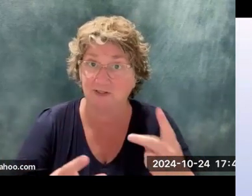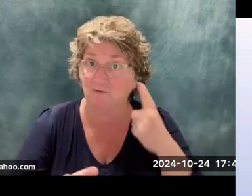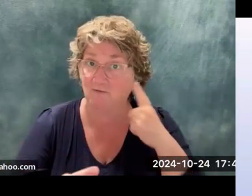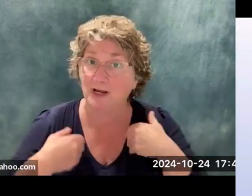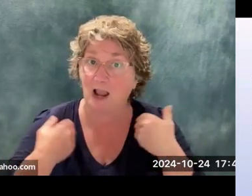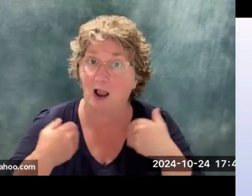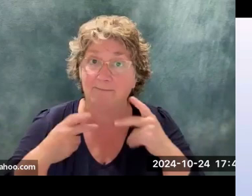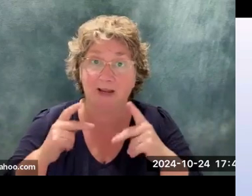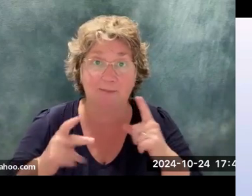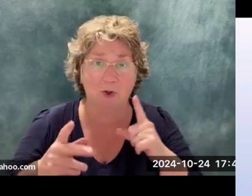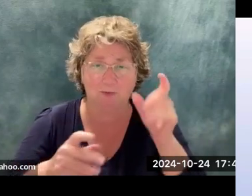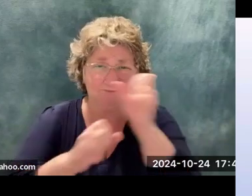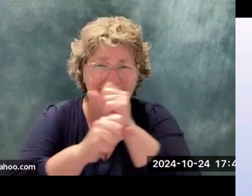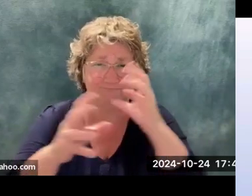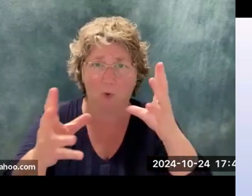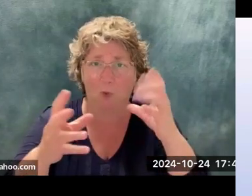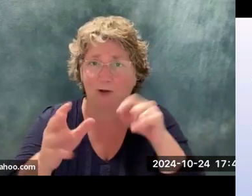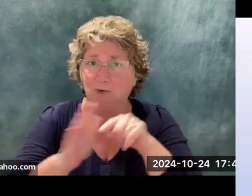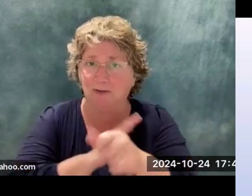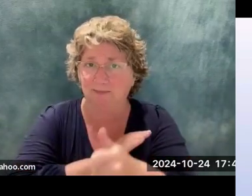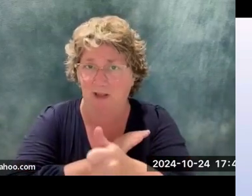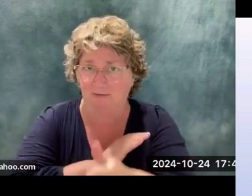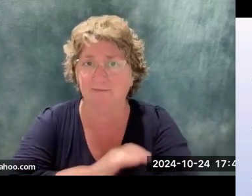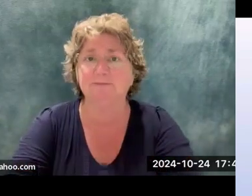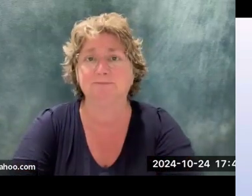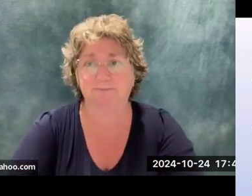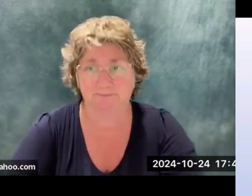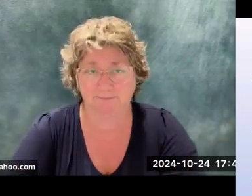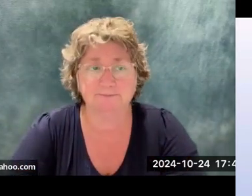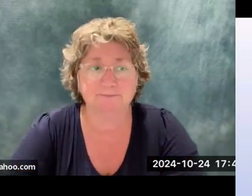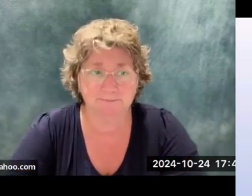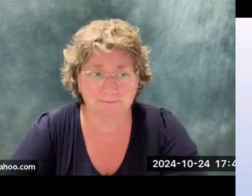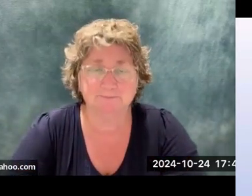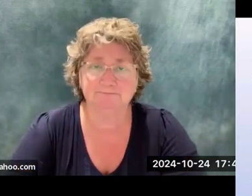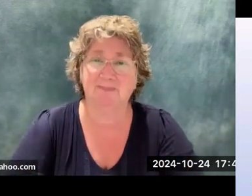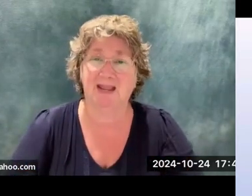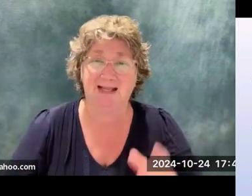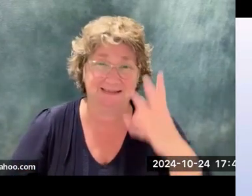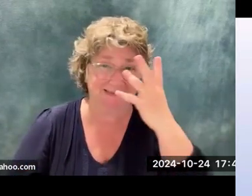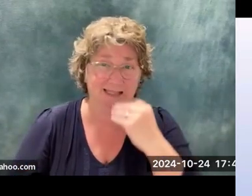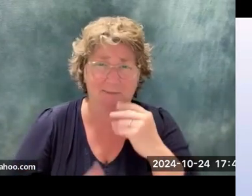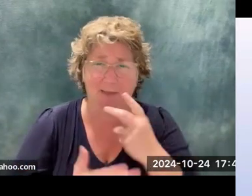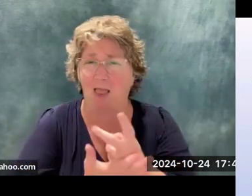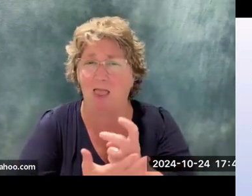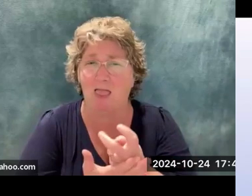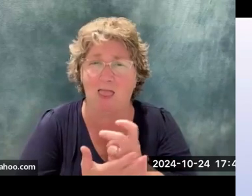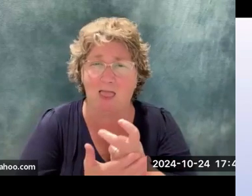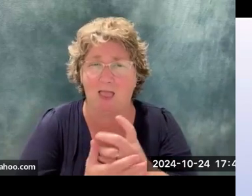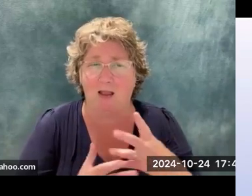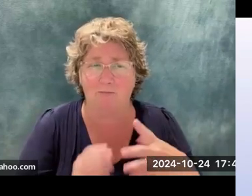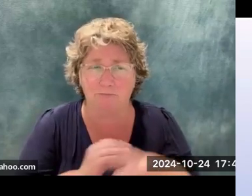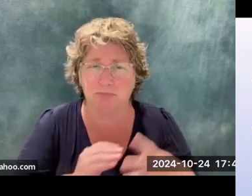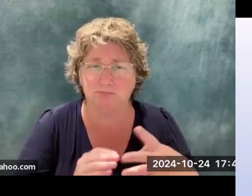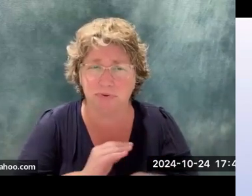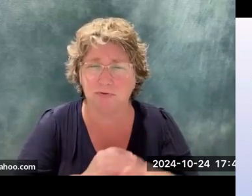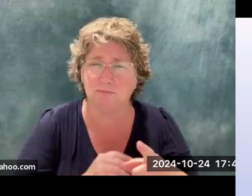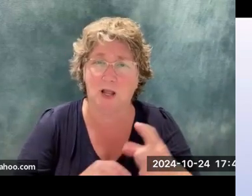suicidal ideation, sleep disruption, COVID fear, anxiety, depressive symptoms